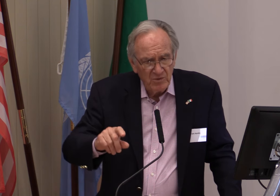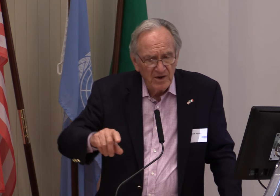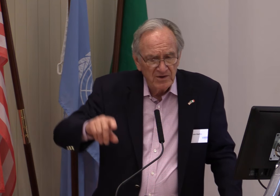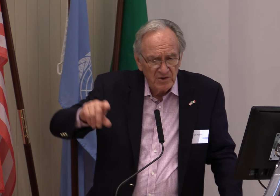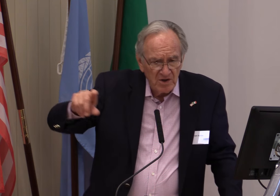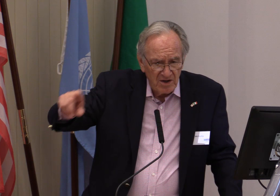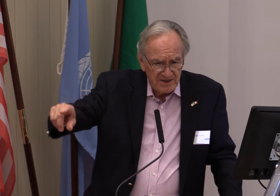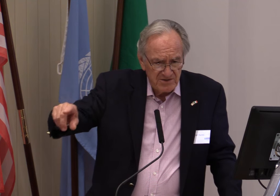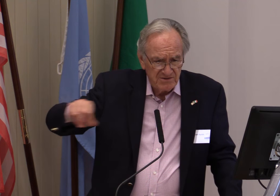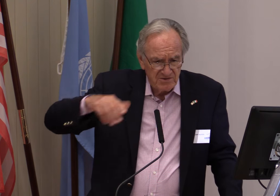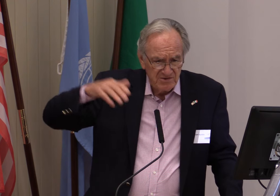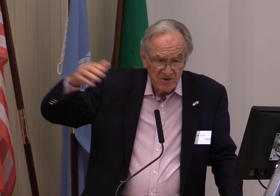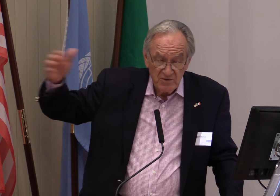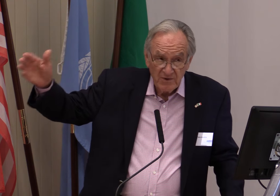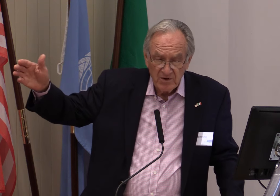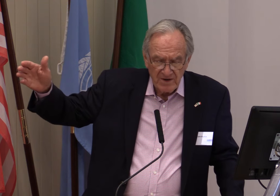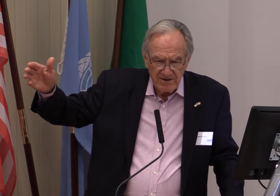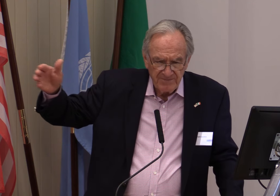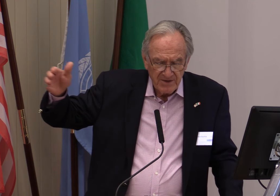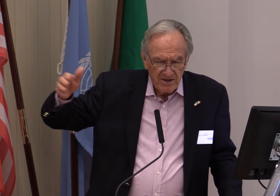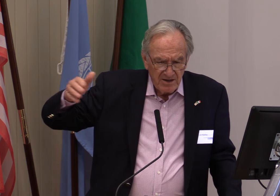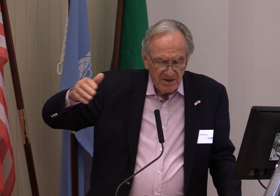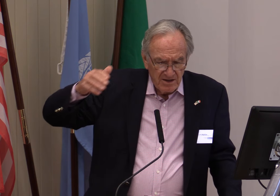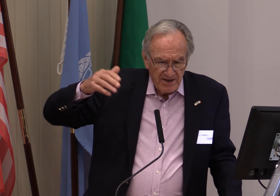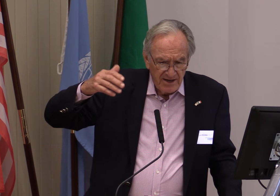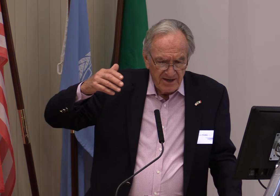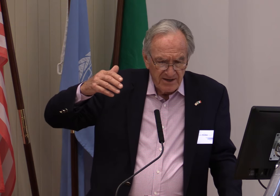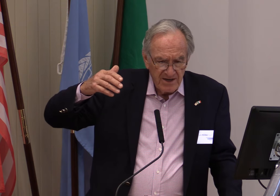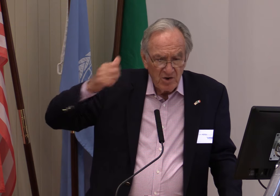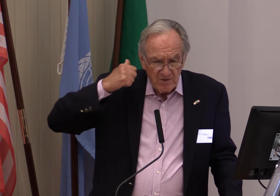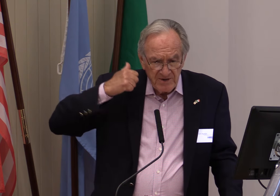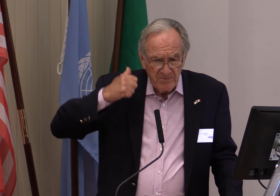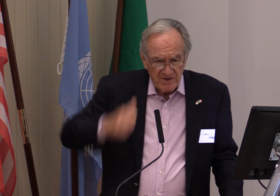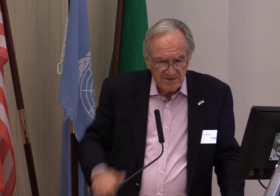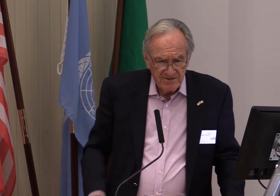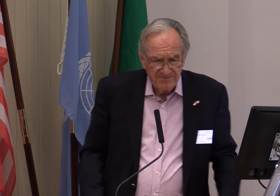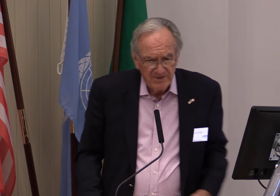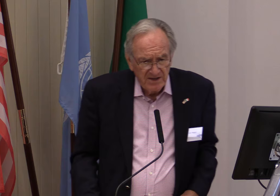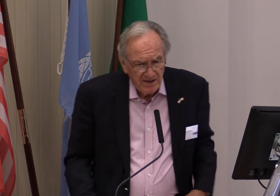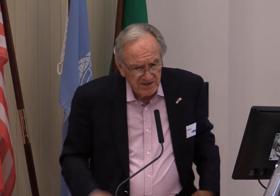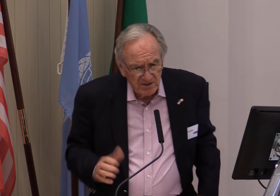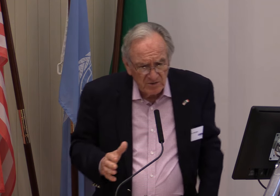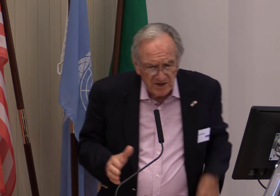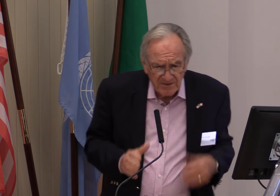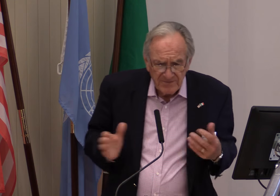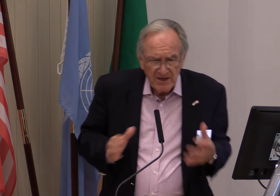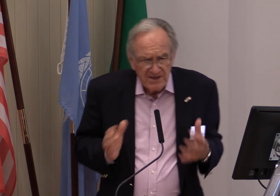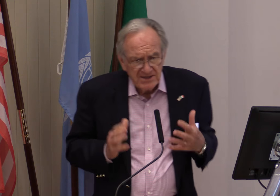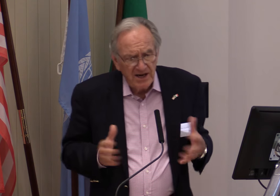wanted to go to college, not too far away, and he called me up once. He said uncle Tom